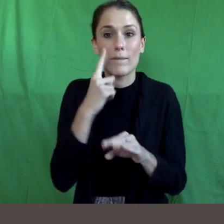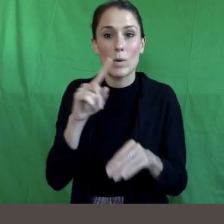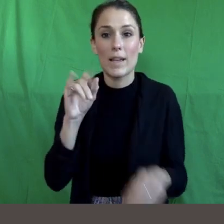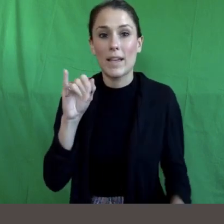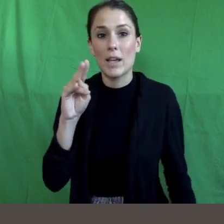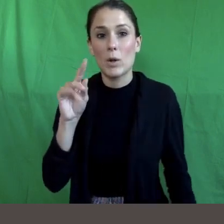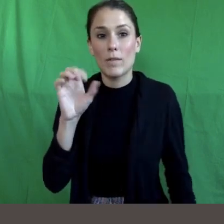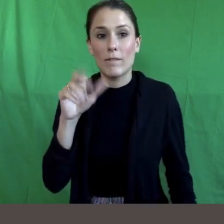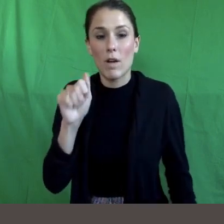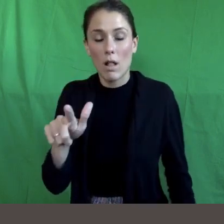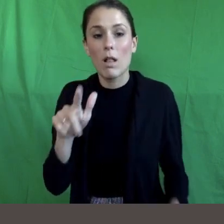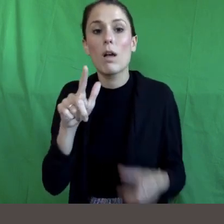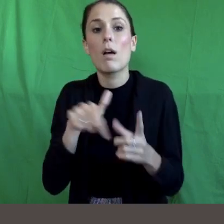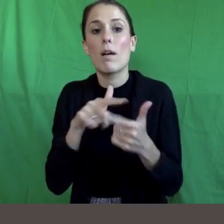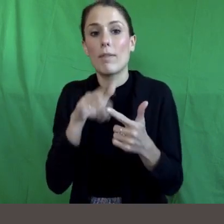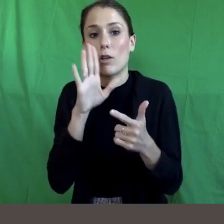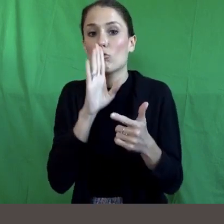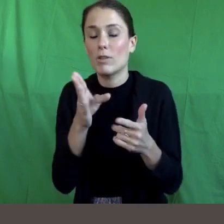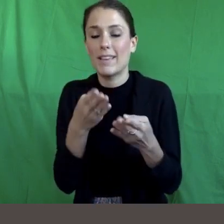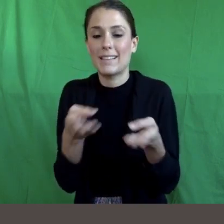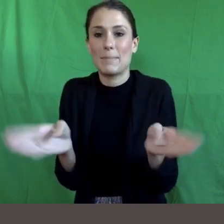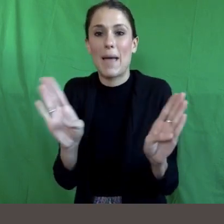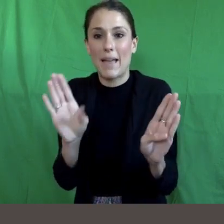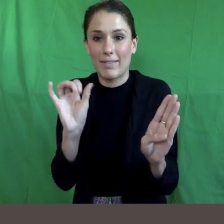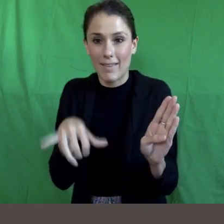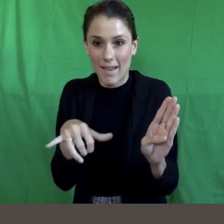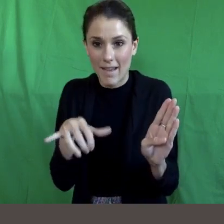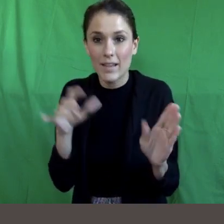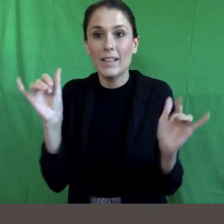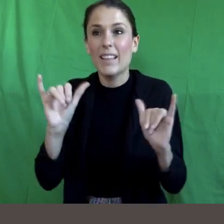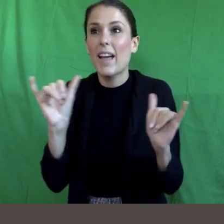You put a star in front of an iterable. So essentially what that does is it expands that iterable.